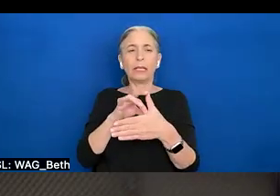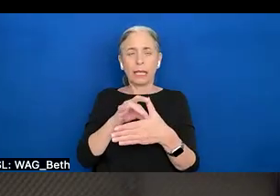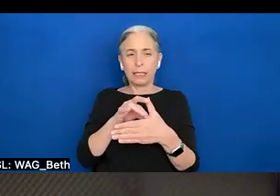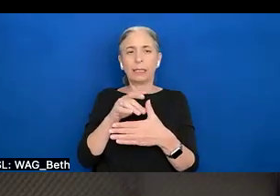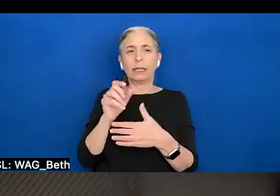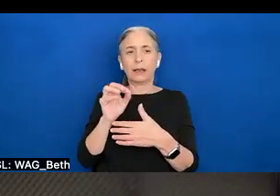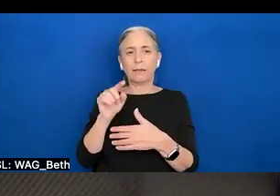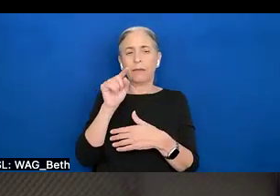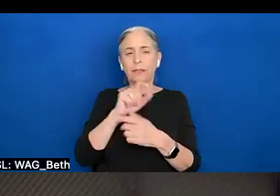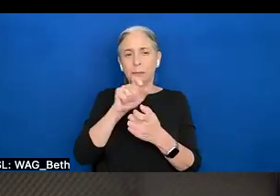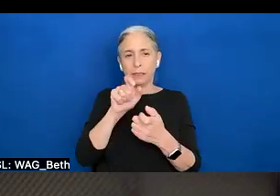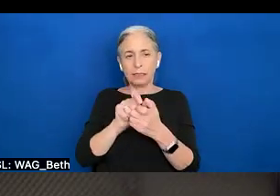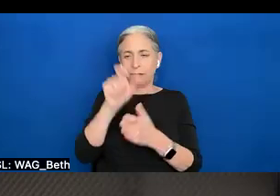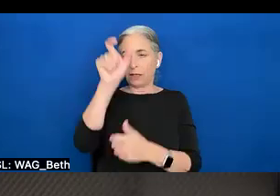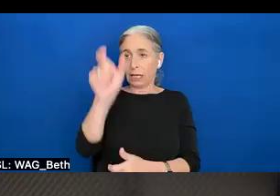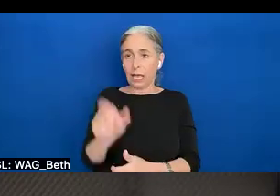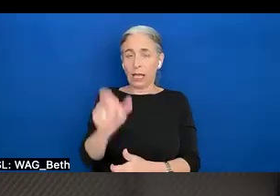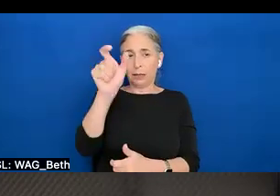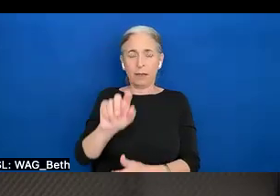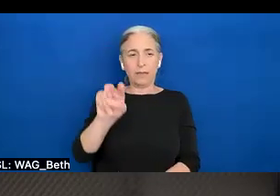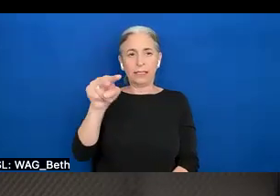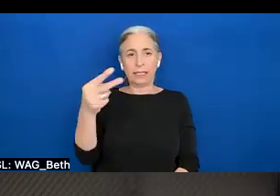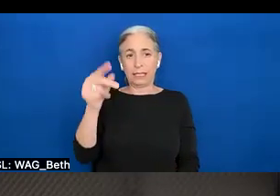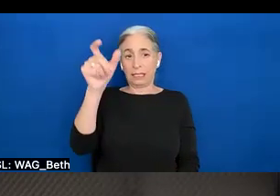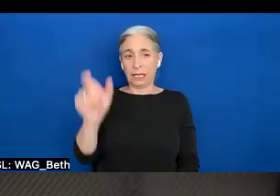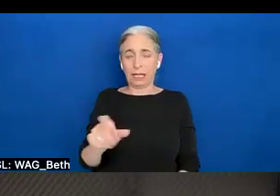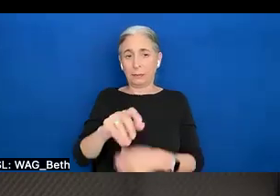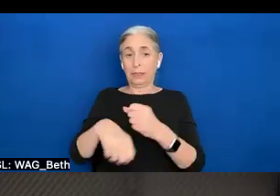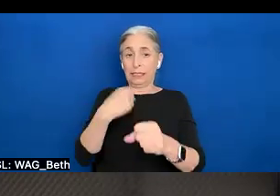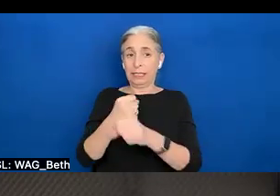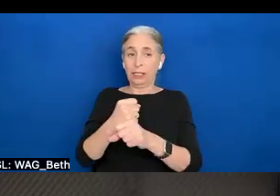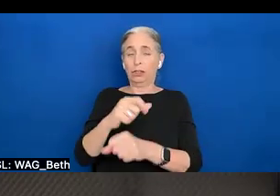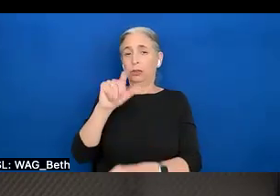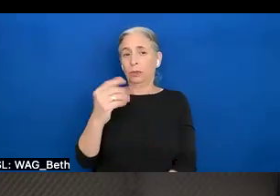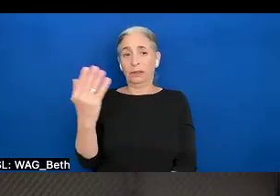content of this particular column, the second column,